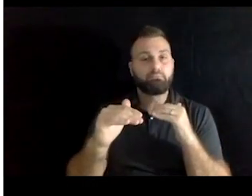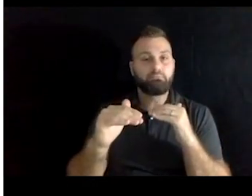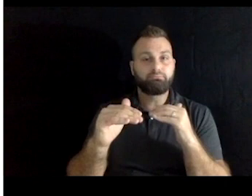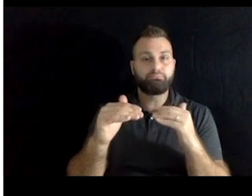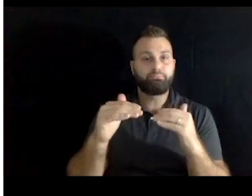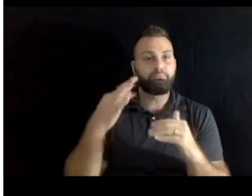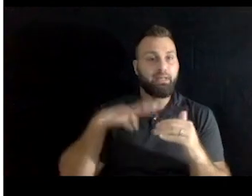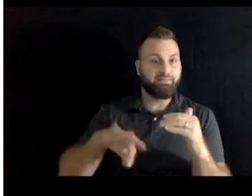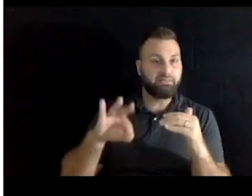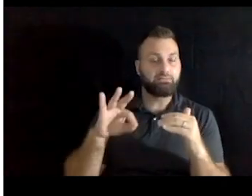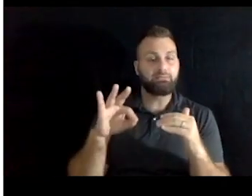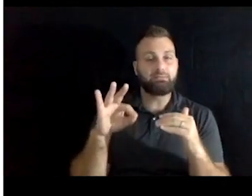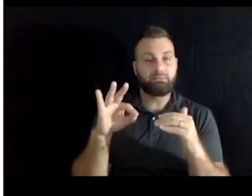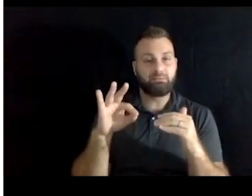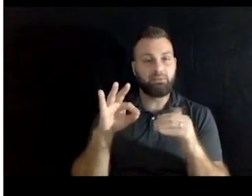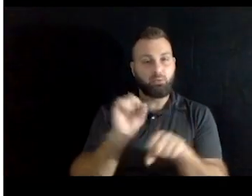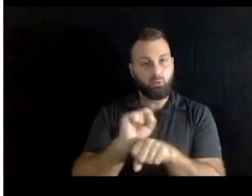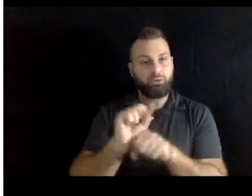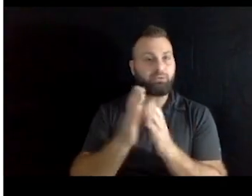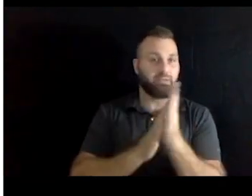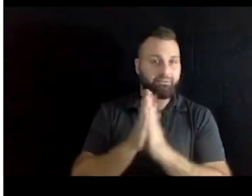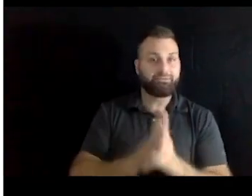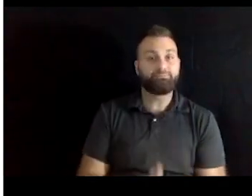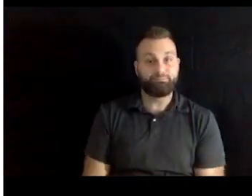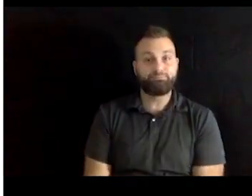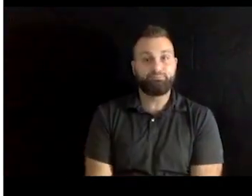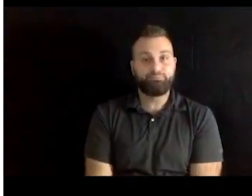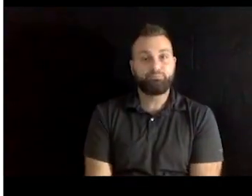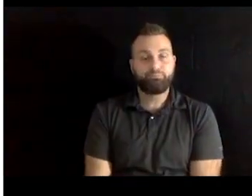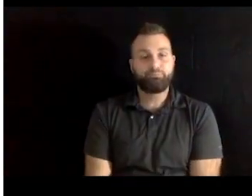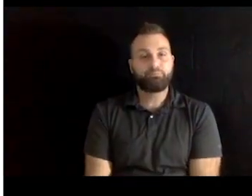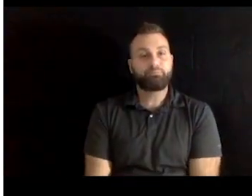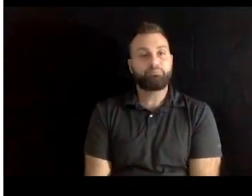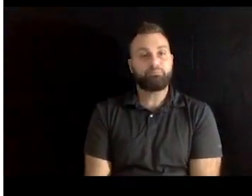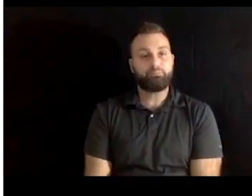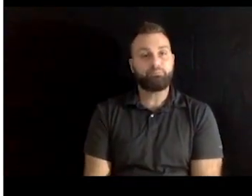Benefits and work incentives. Finally, ticket to work.